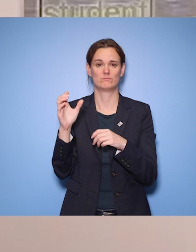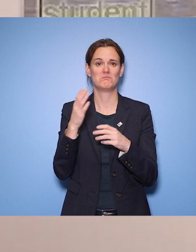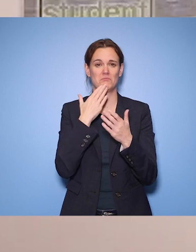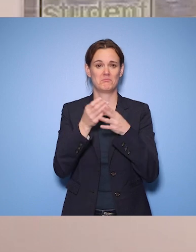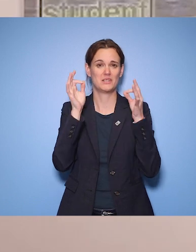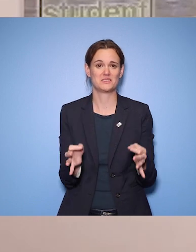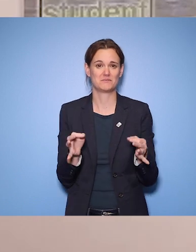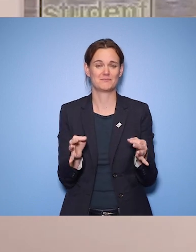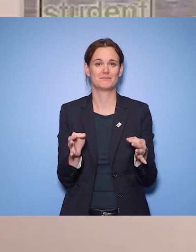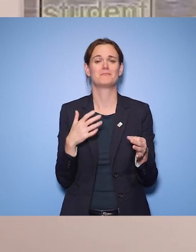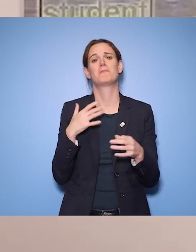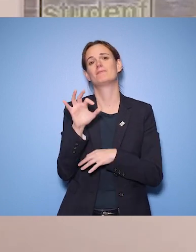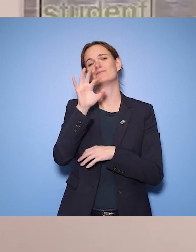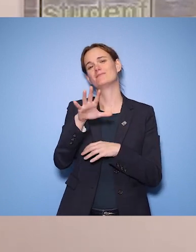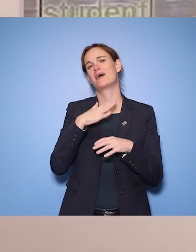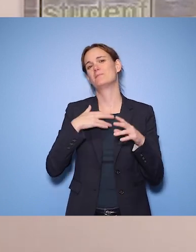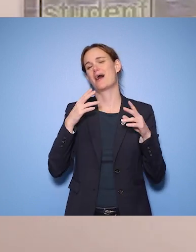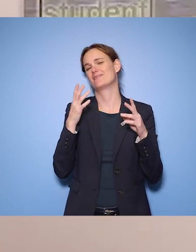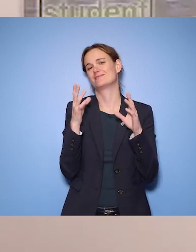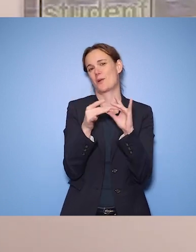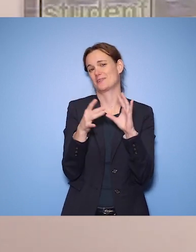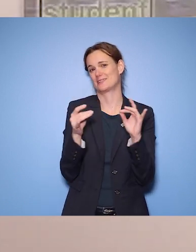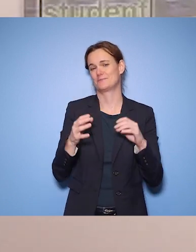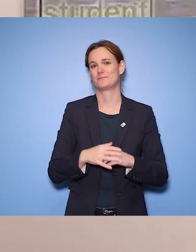And I'd like to leave you with this last thought. Quite often the best things in life are found